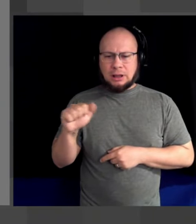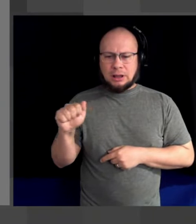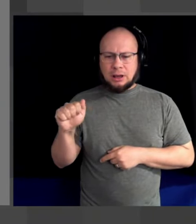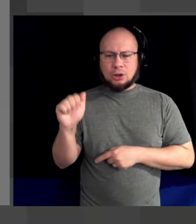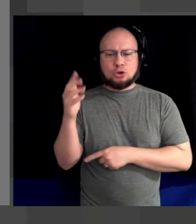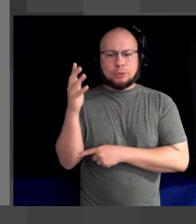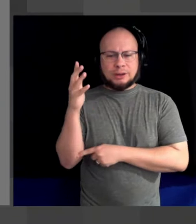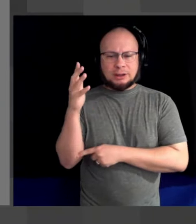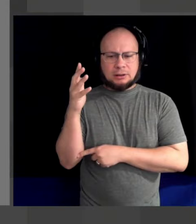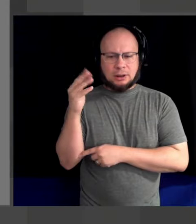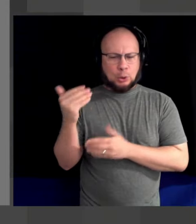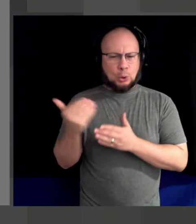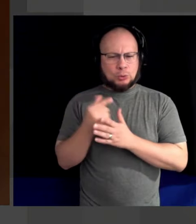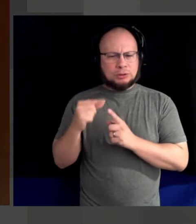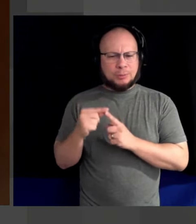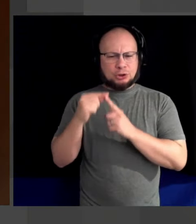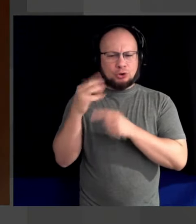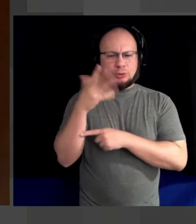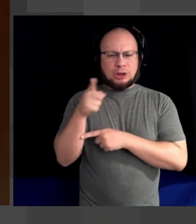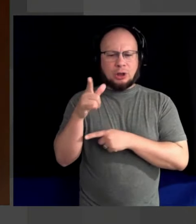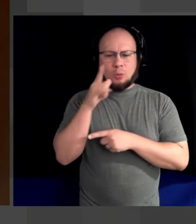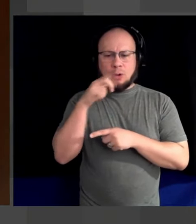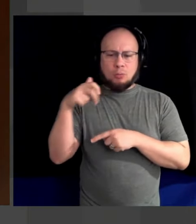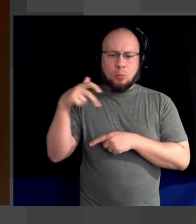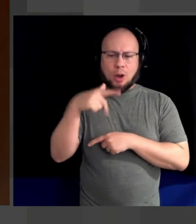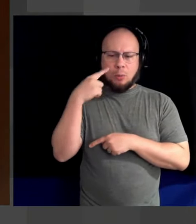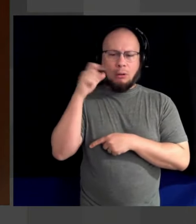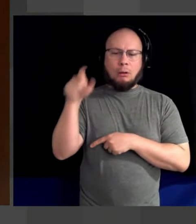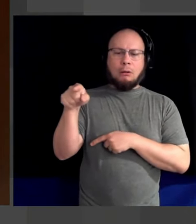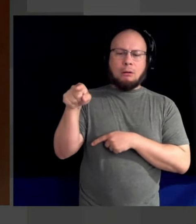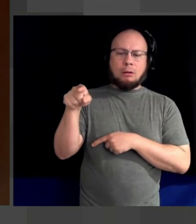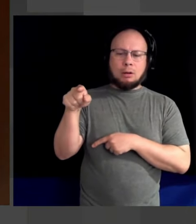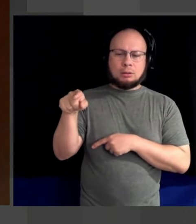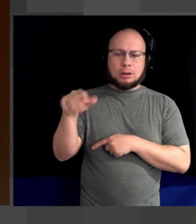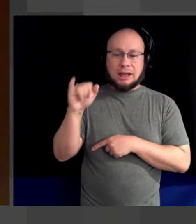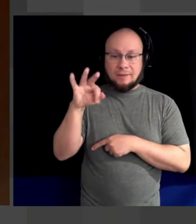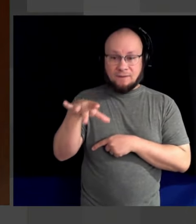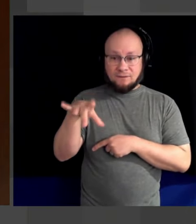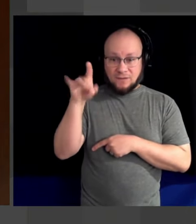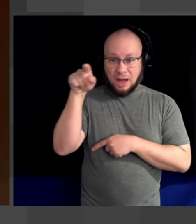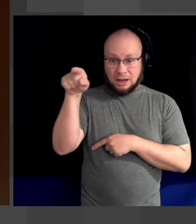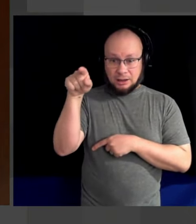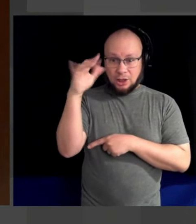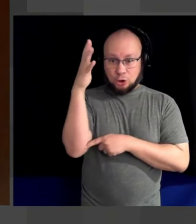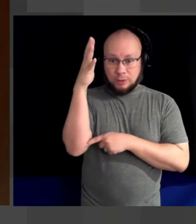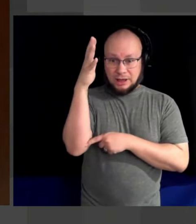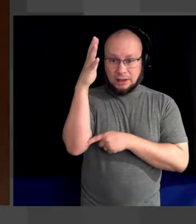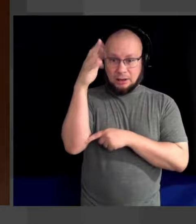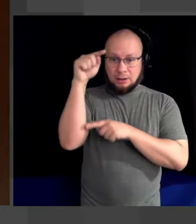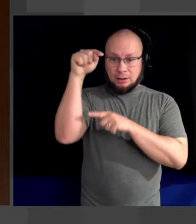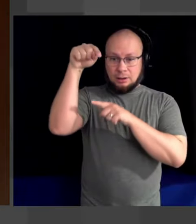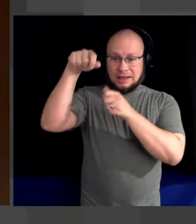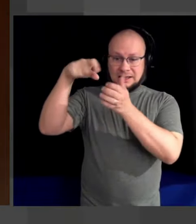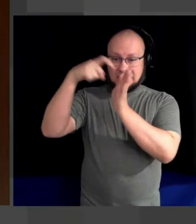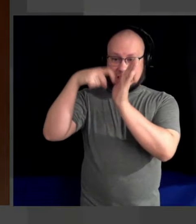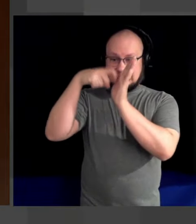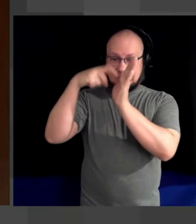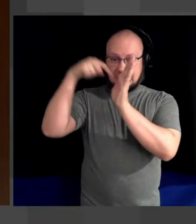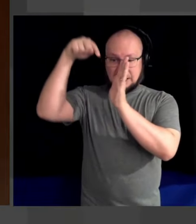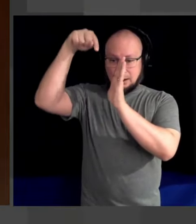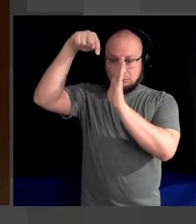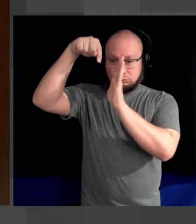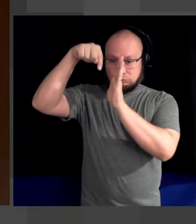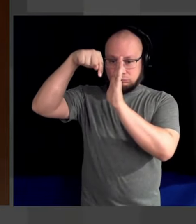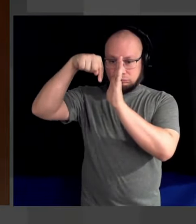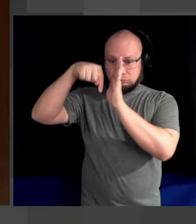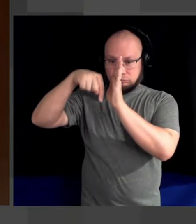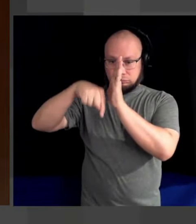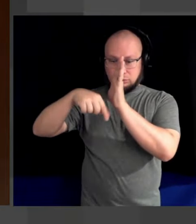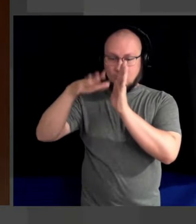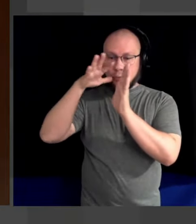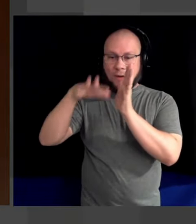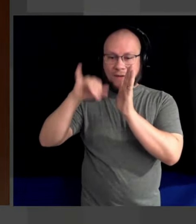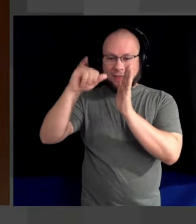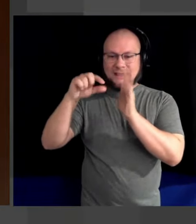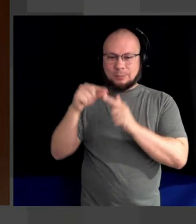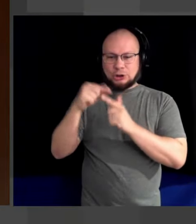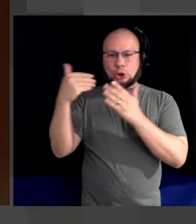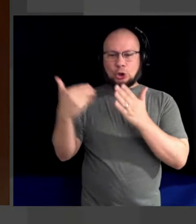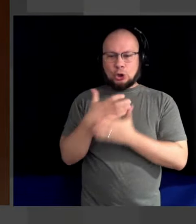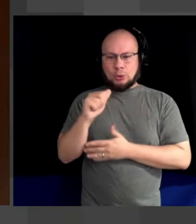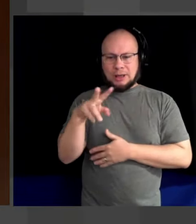IT'S CALLED A AN -- AZAE LA TRE.